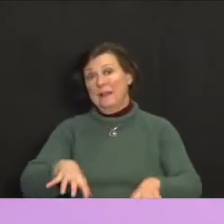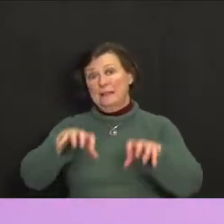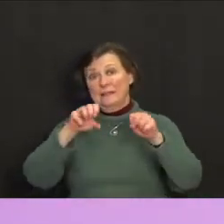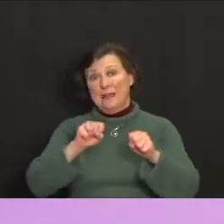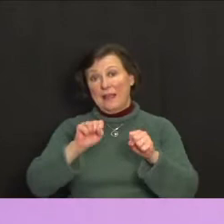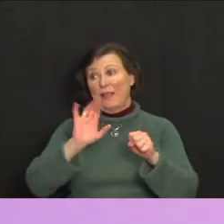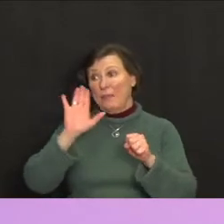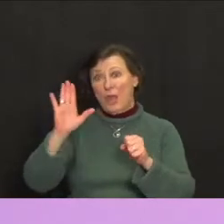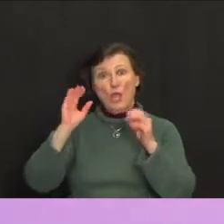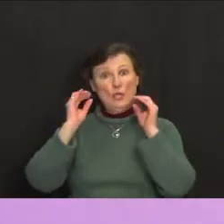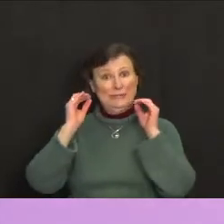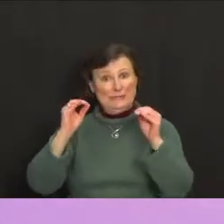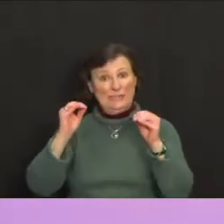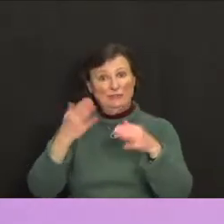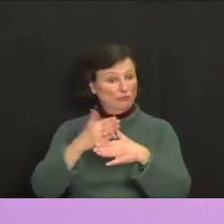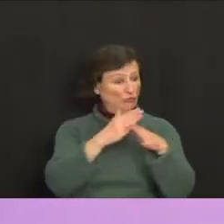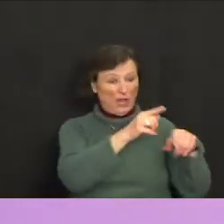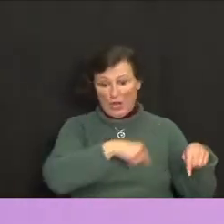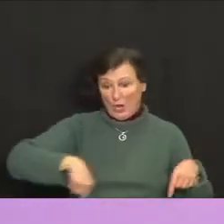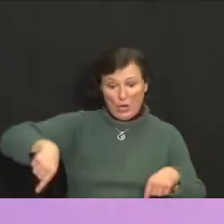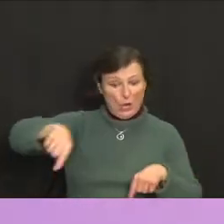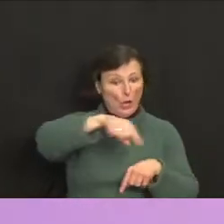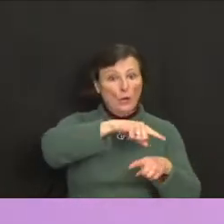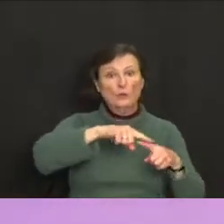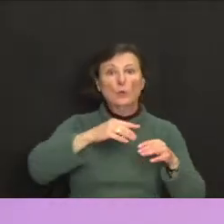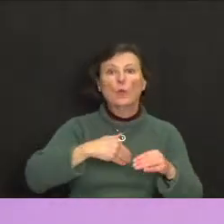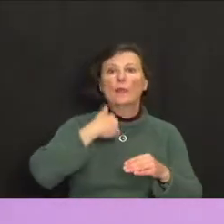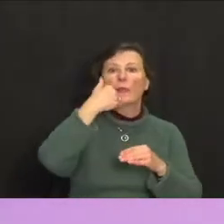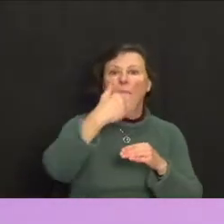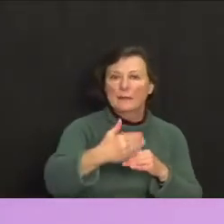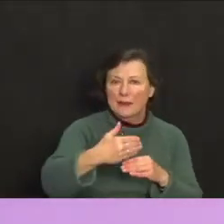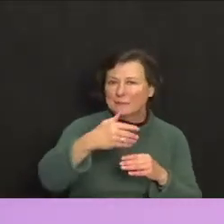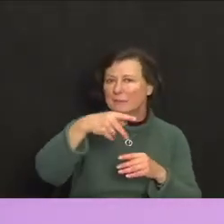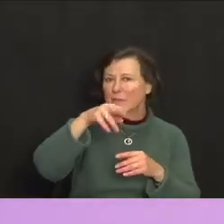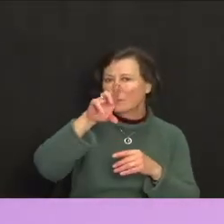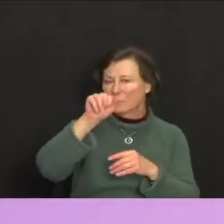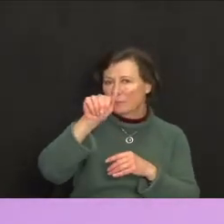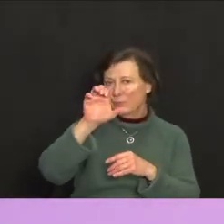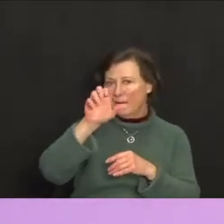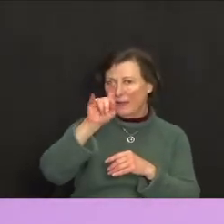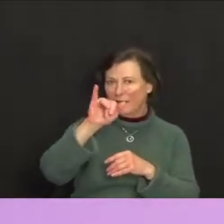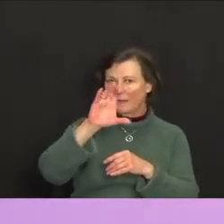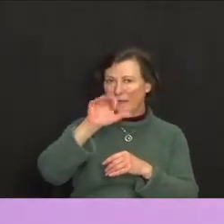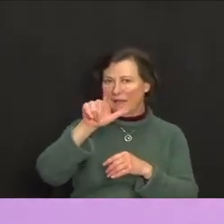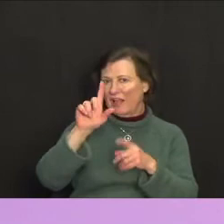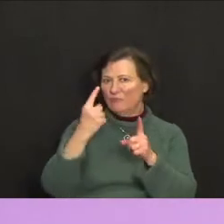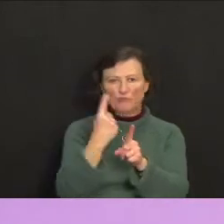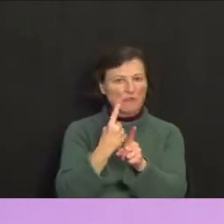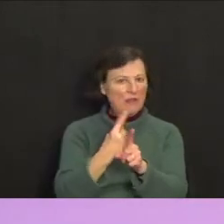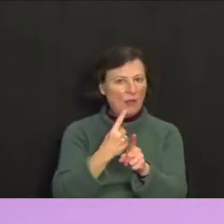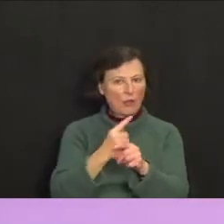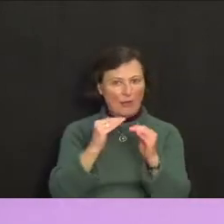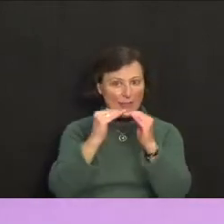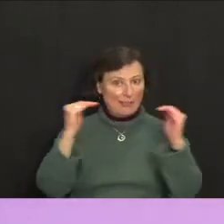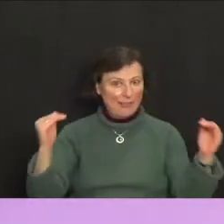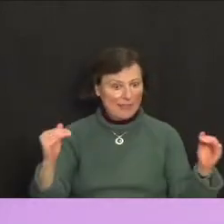with most Unitarians to the next practical level. Those other Unitarians may have felt that their